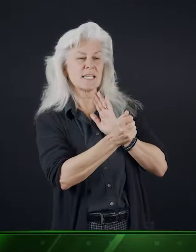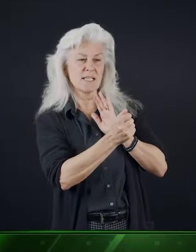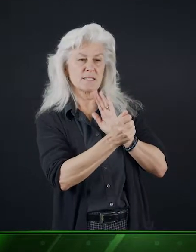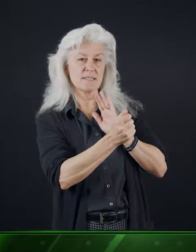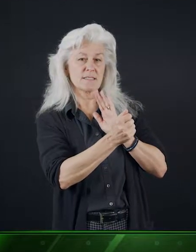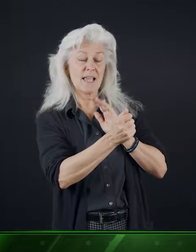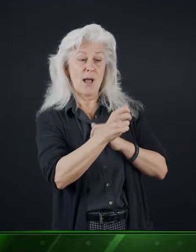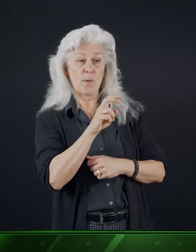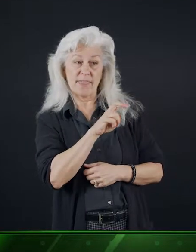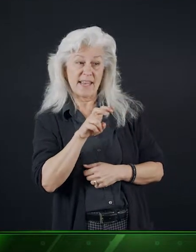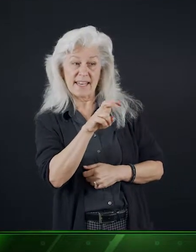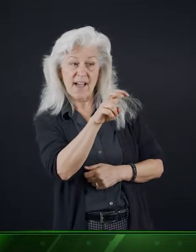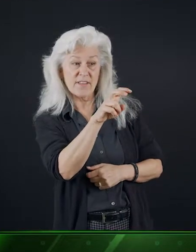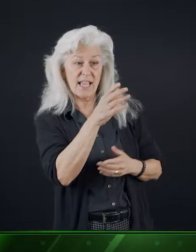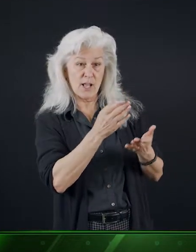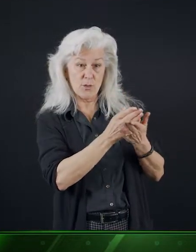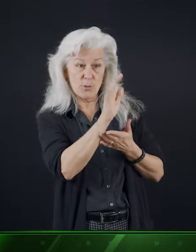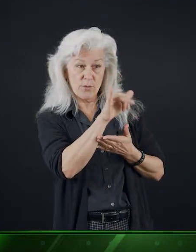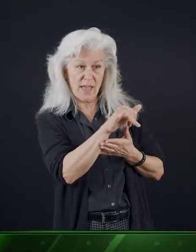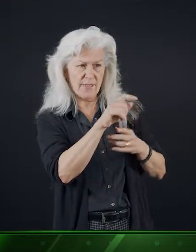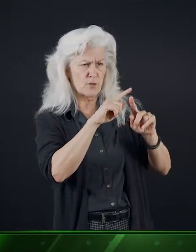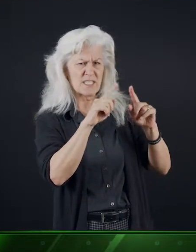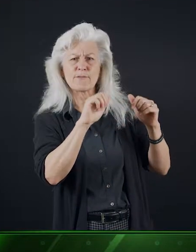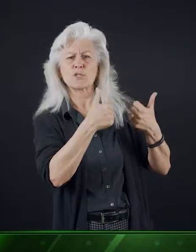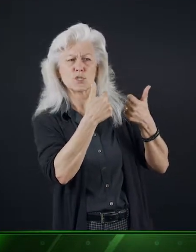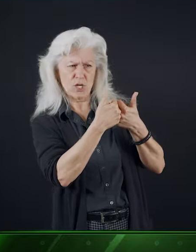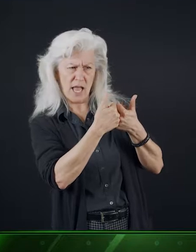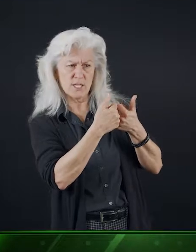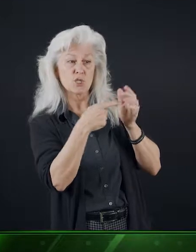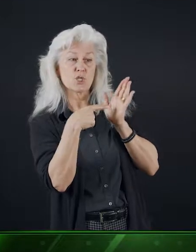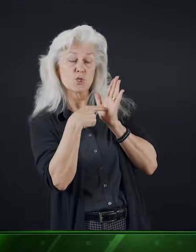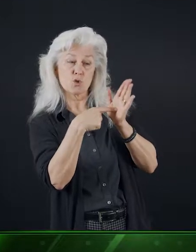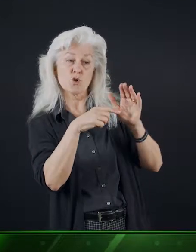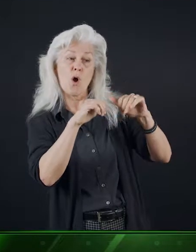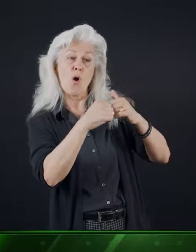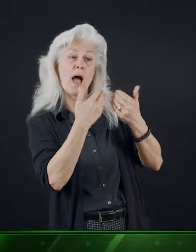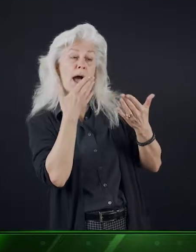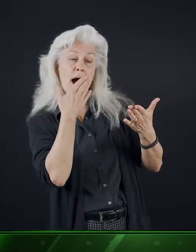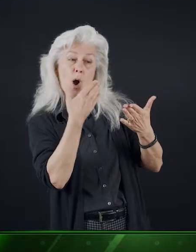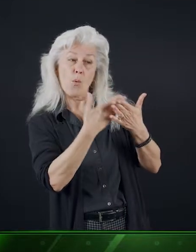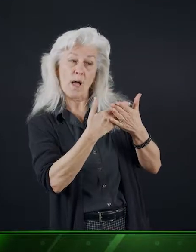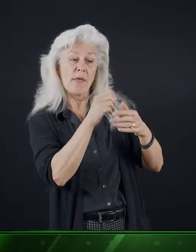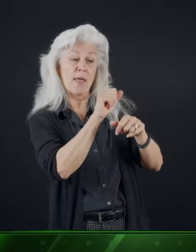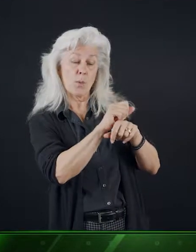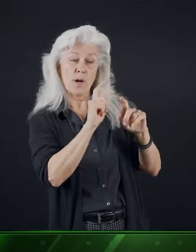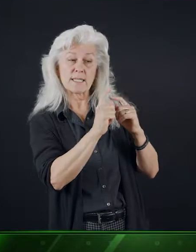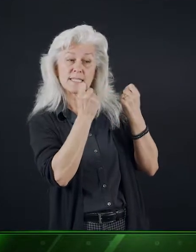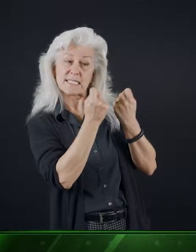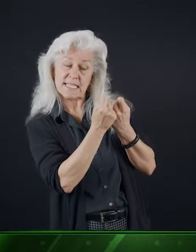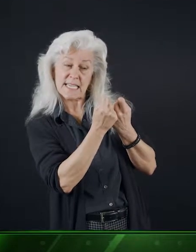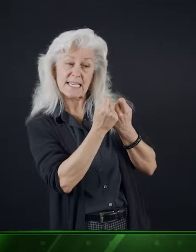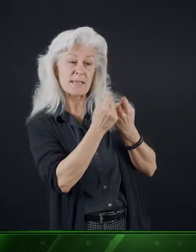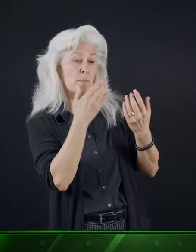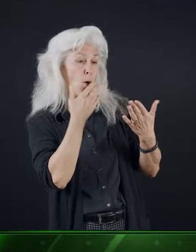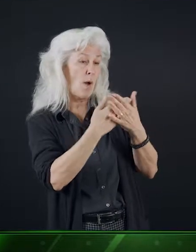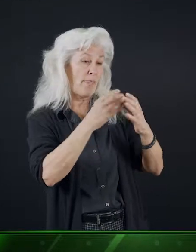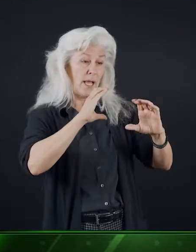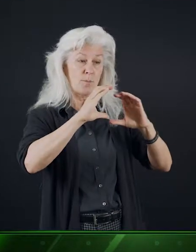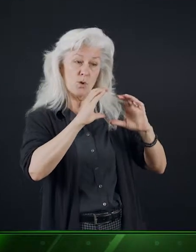and as they navigate through this world, they go through different challenges to showcase how well you're working as a team, how well you're communicating with each other.